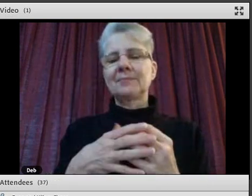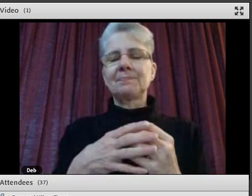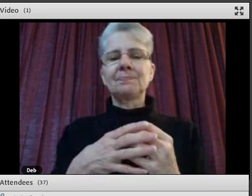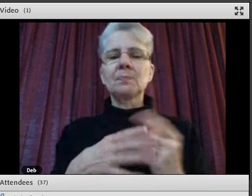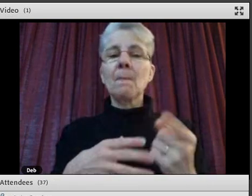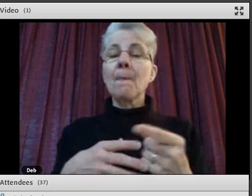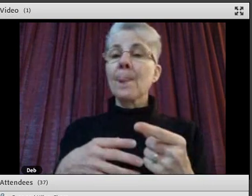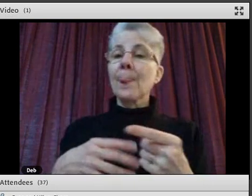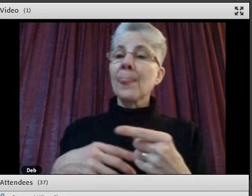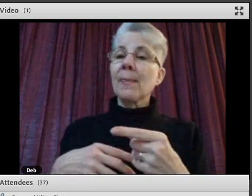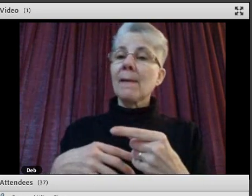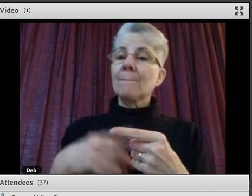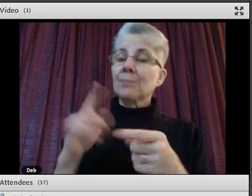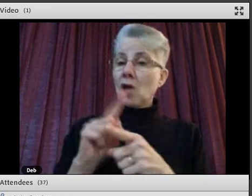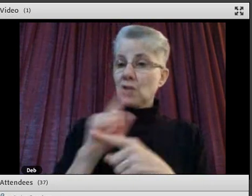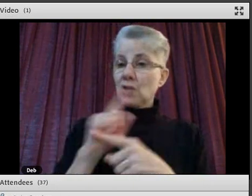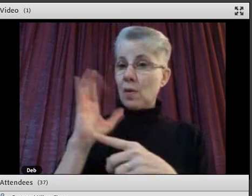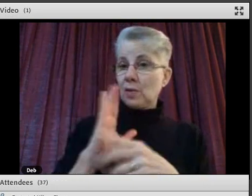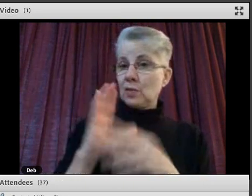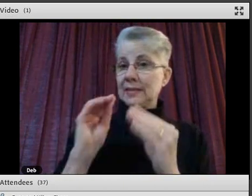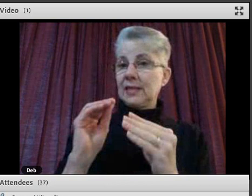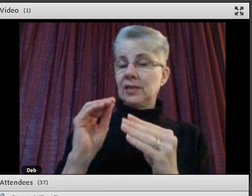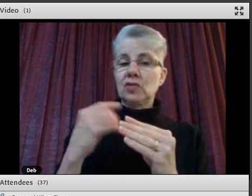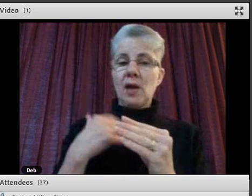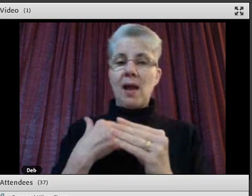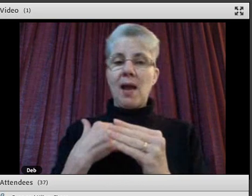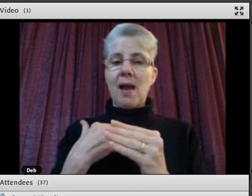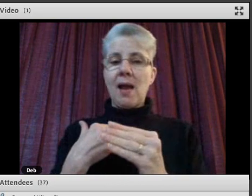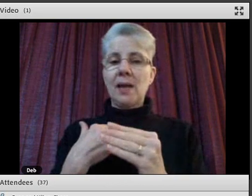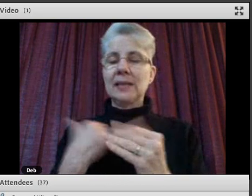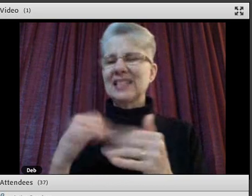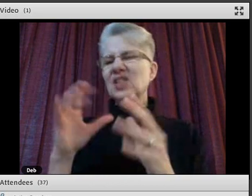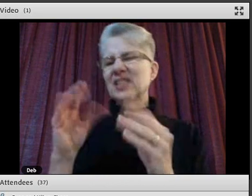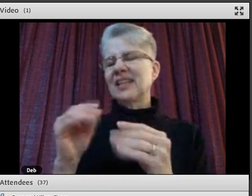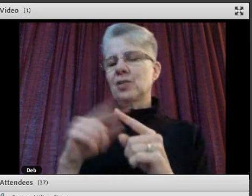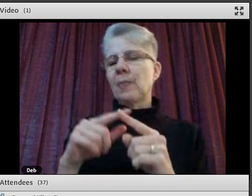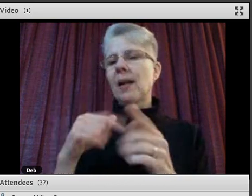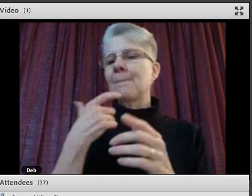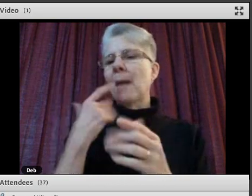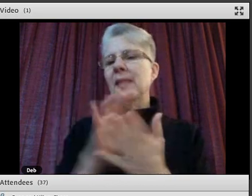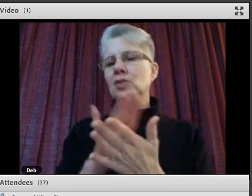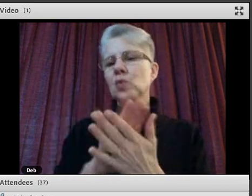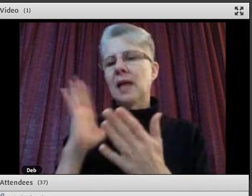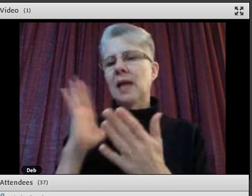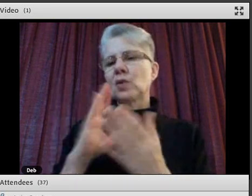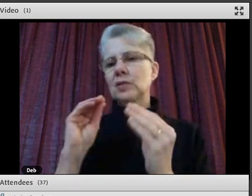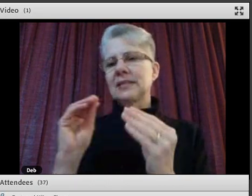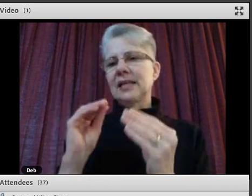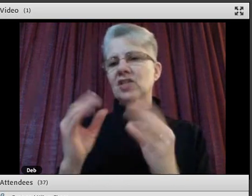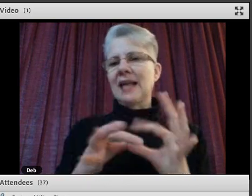Also, when I used to teach in public schools, I would tie this into science.